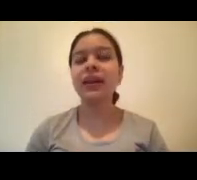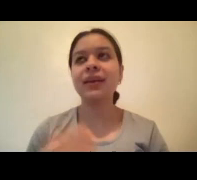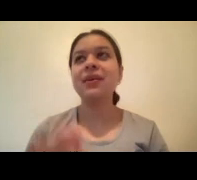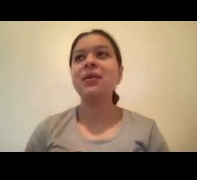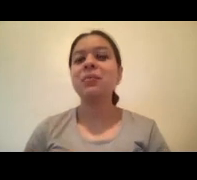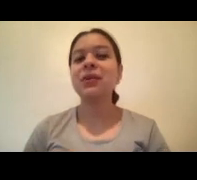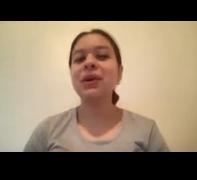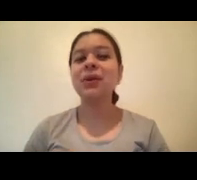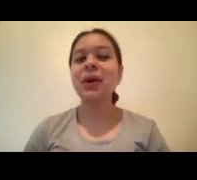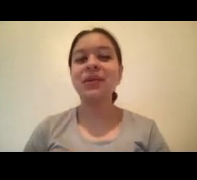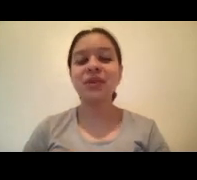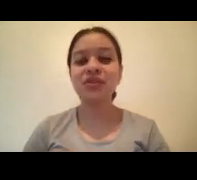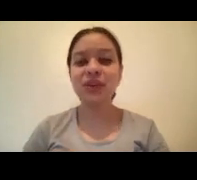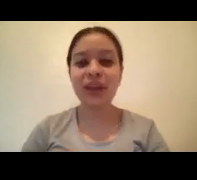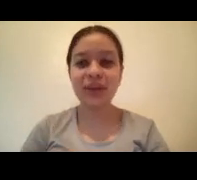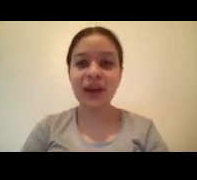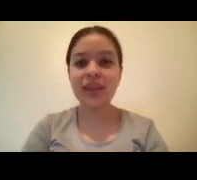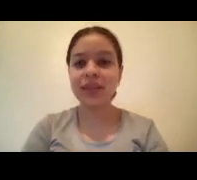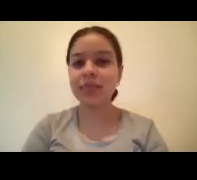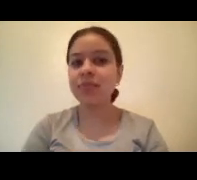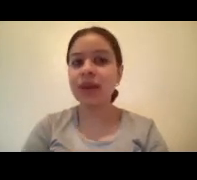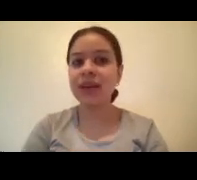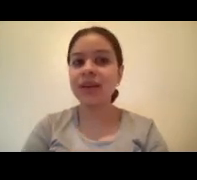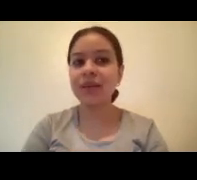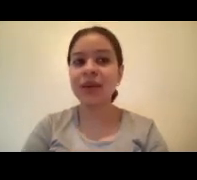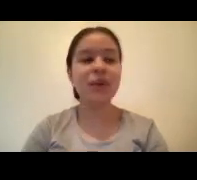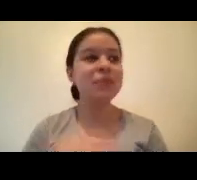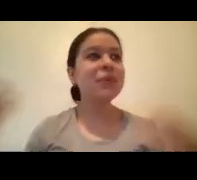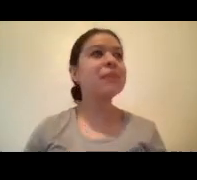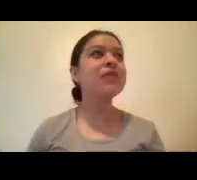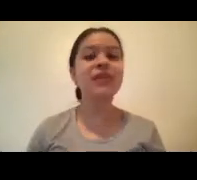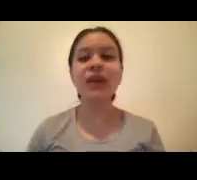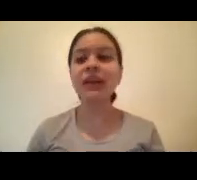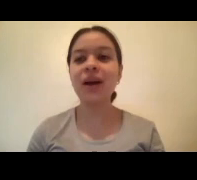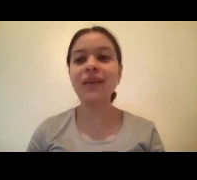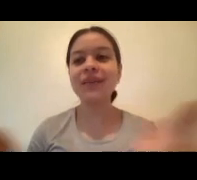Like, you know, we are the future like. And so, you know, some of us are very lost.